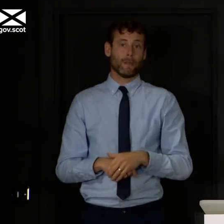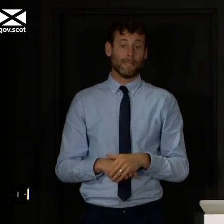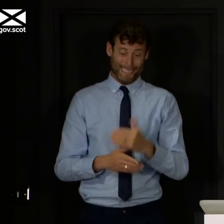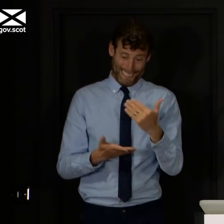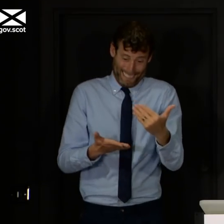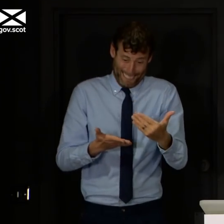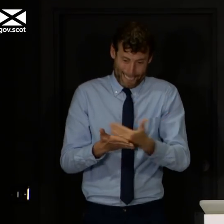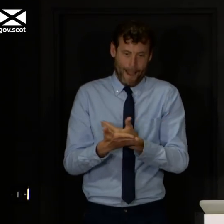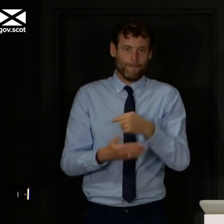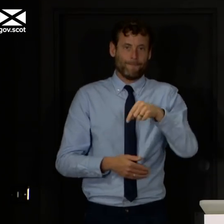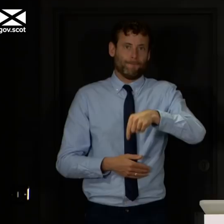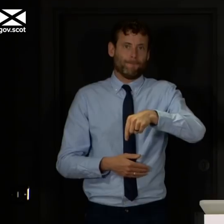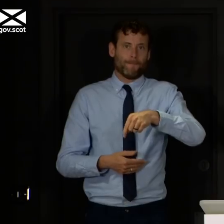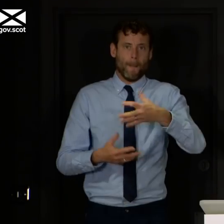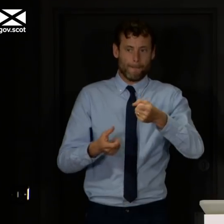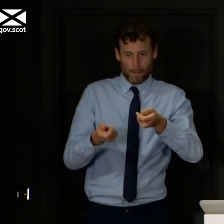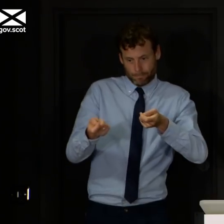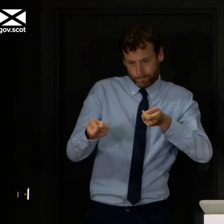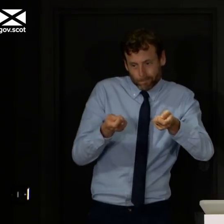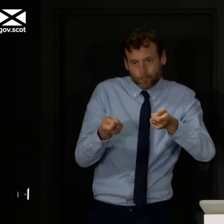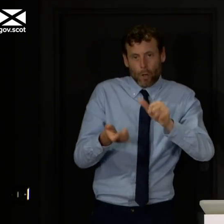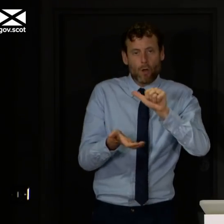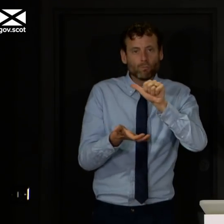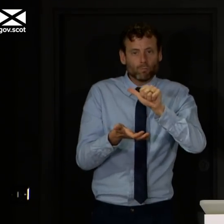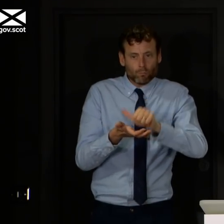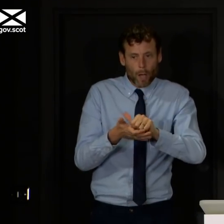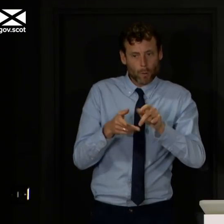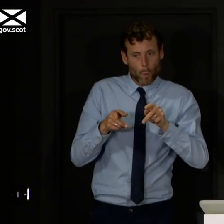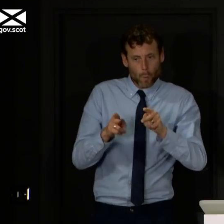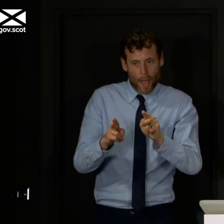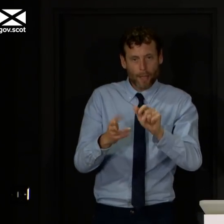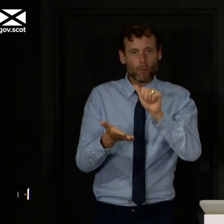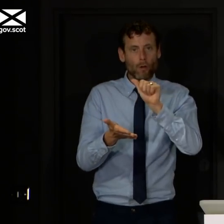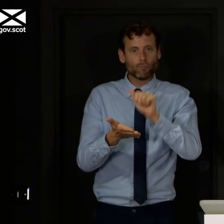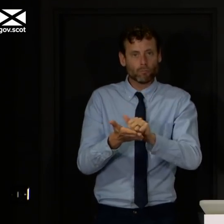have to do it in the right way and at the right pace because if we take a misstep on